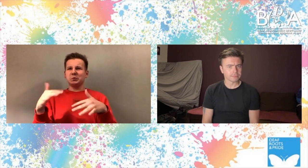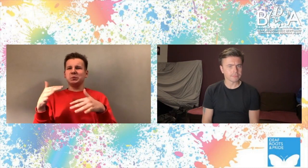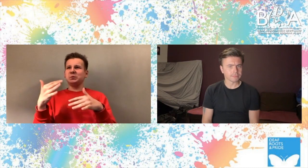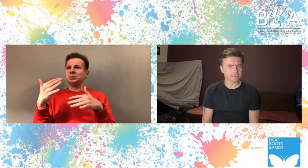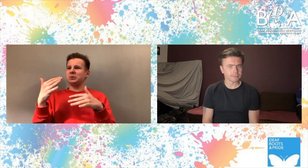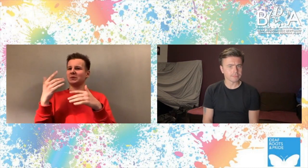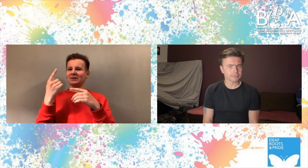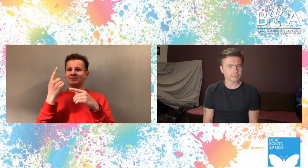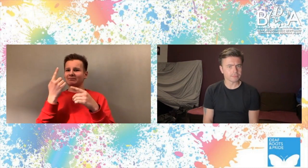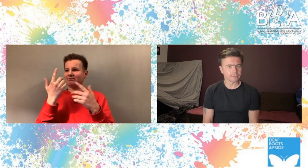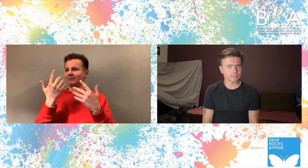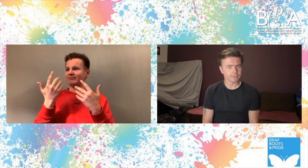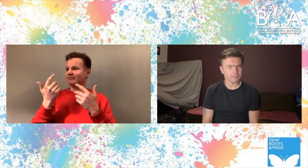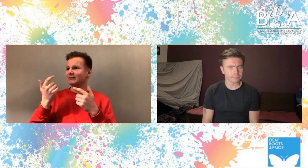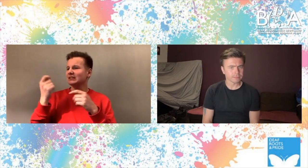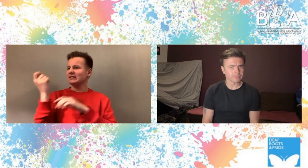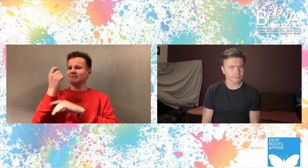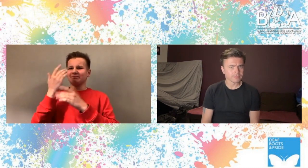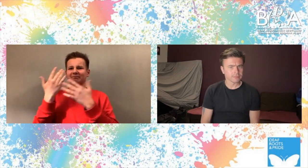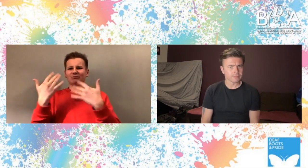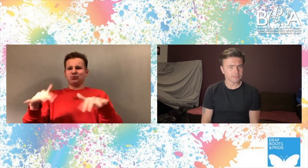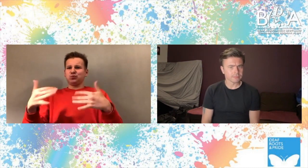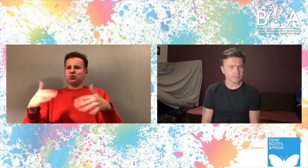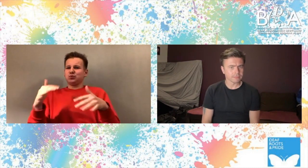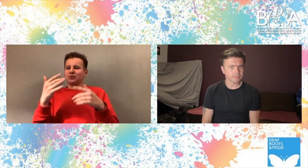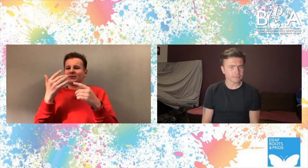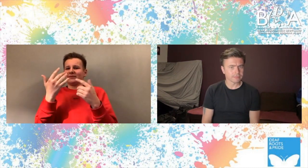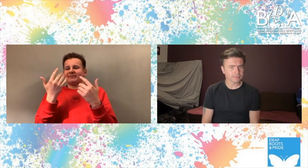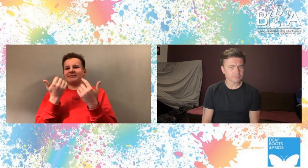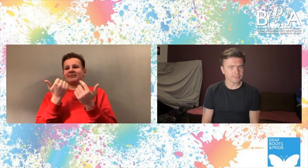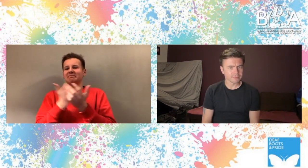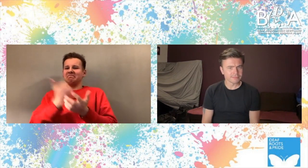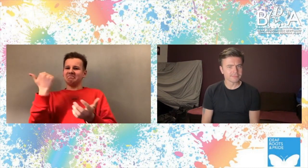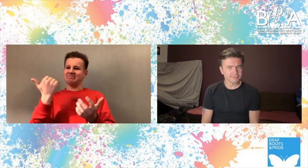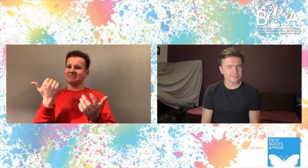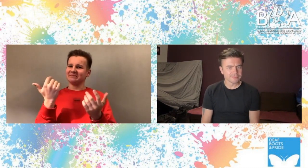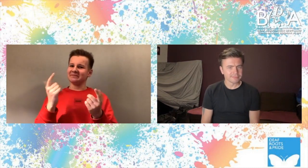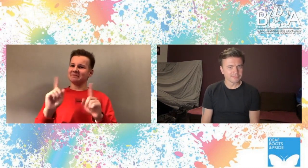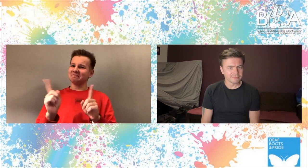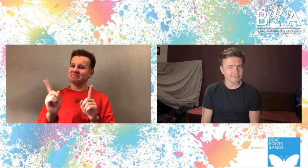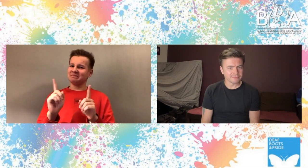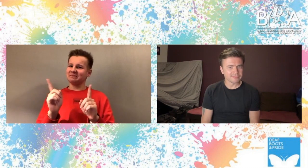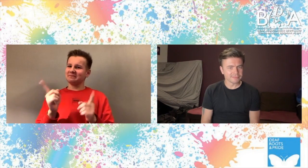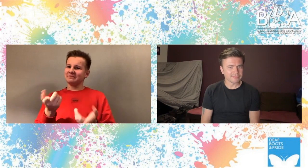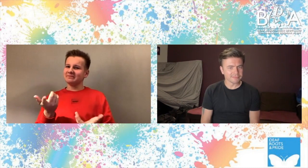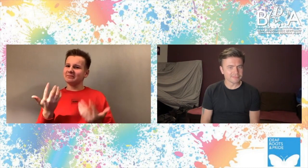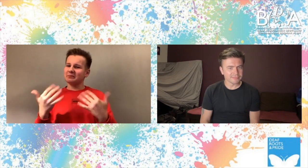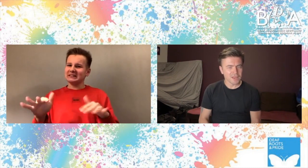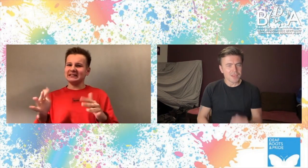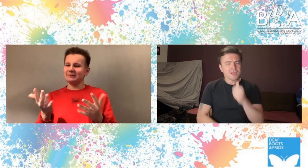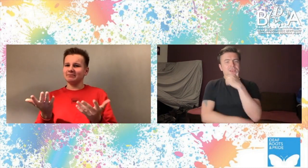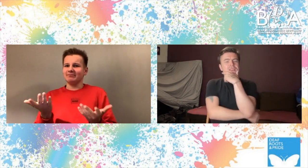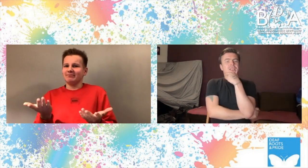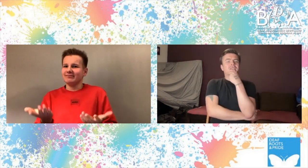I know that you have been successful. Which of your films is your favourite?